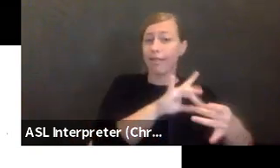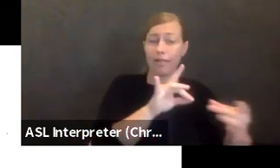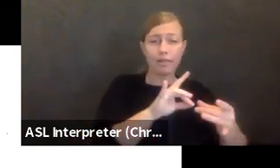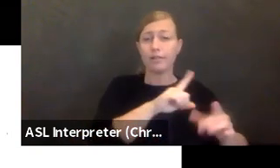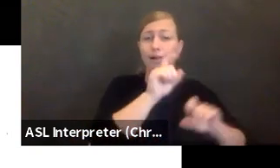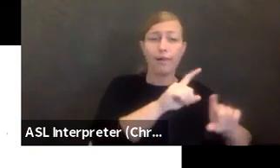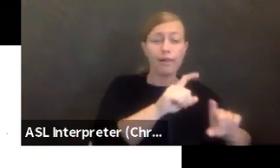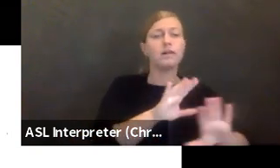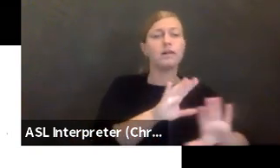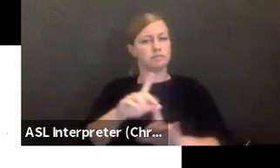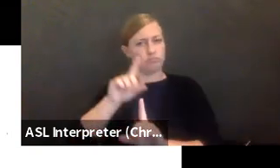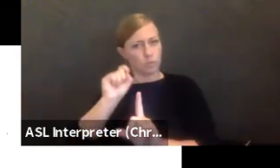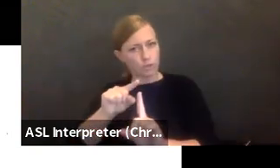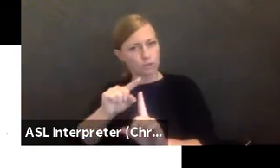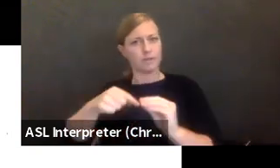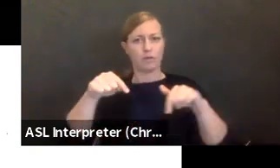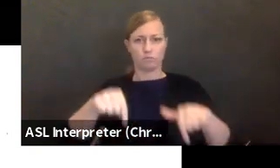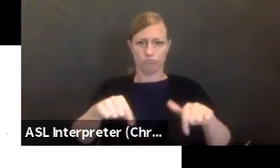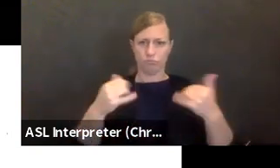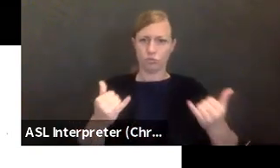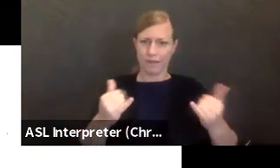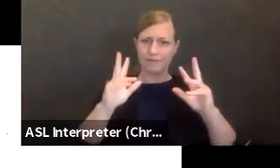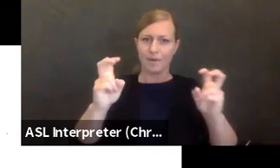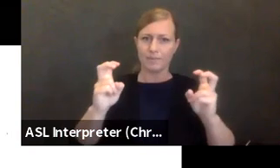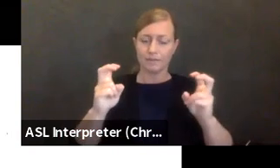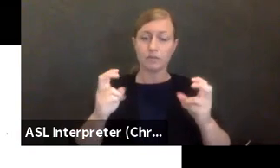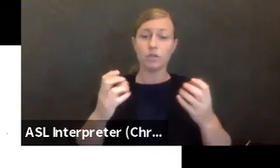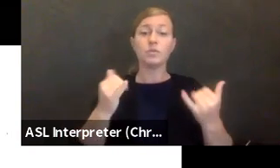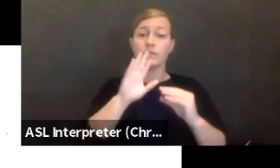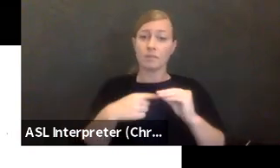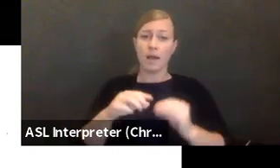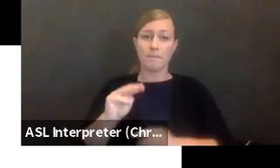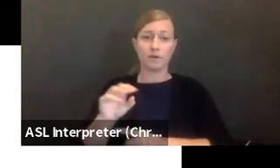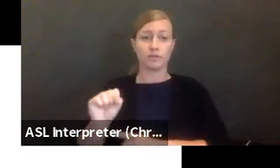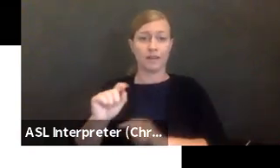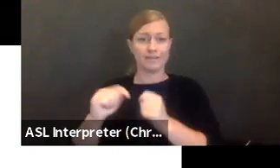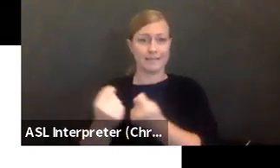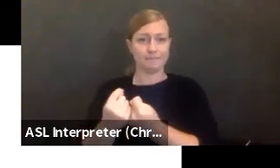relevant to the topics and we'll go over to what each topic is;